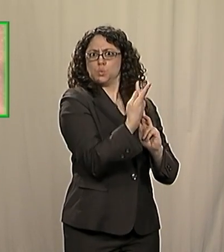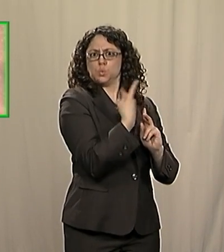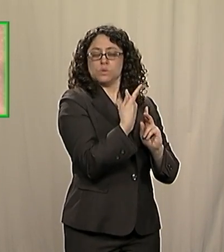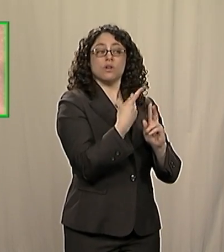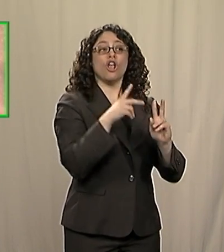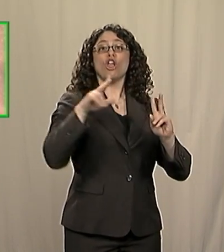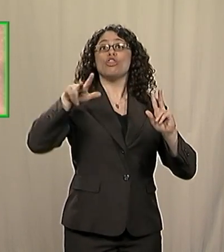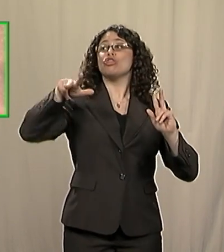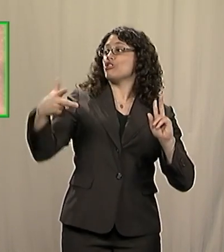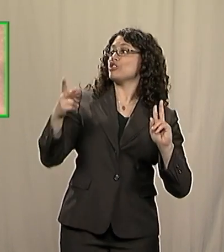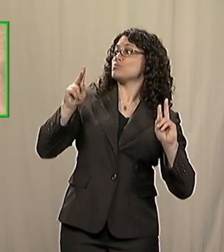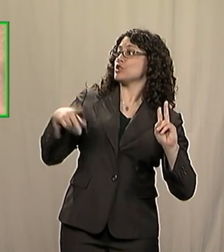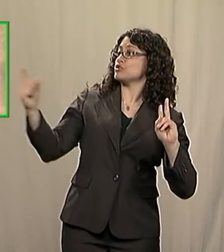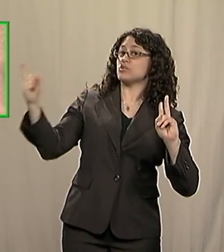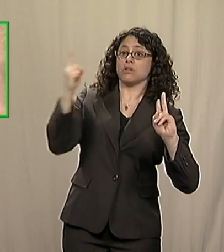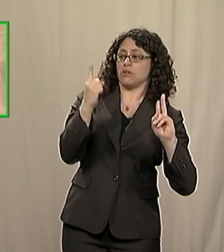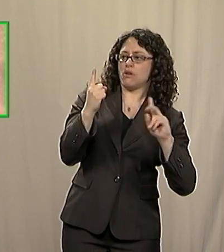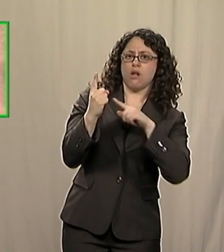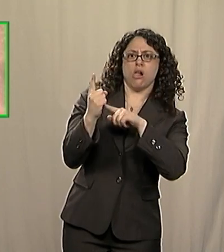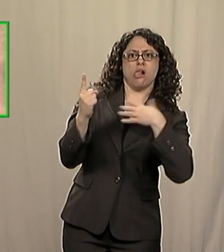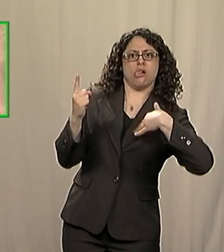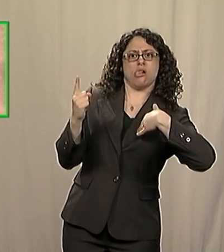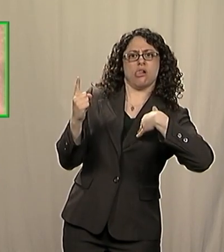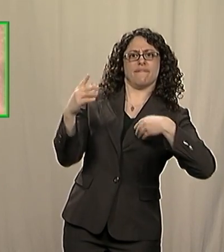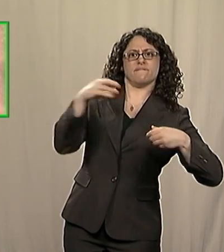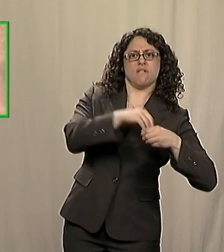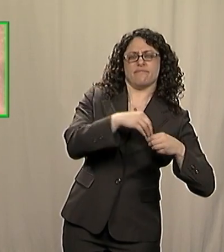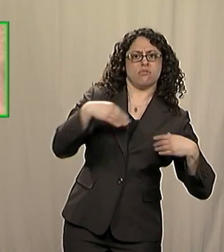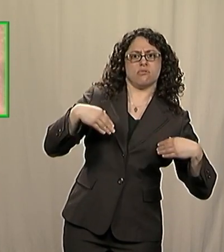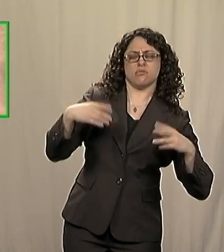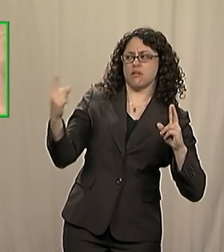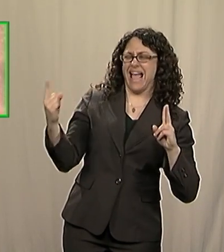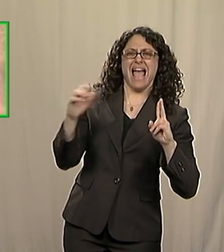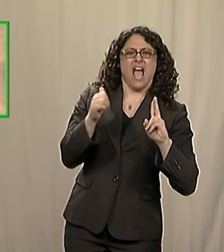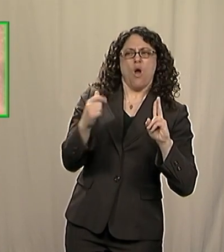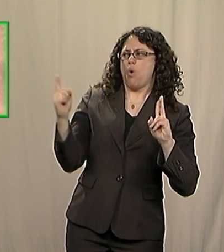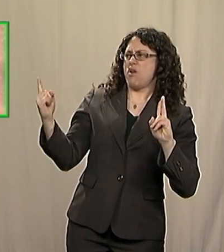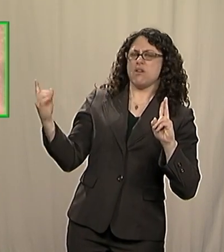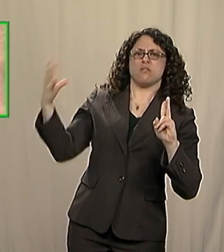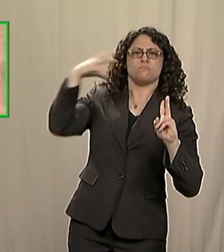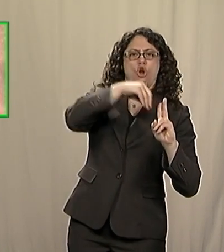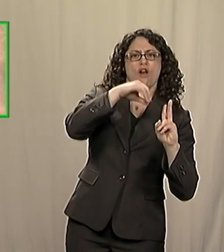So in order for the third participant, participant C, to become a part of the interaction,